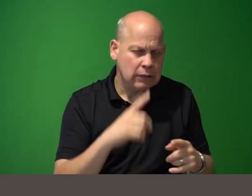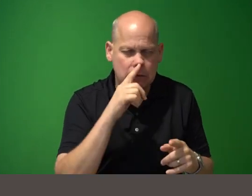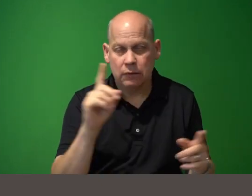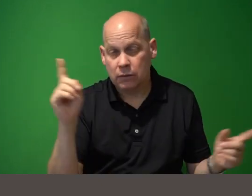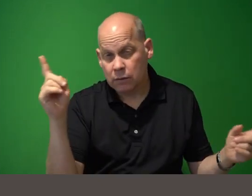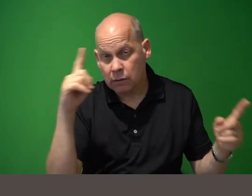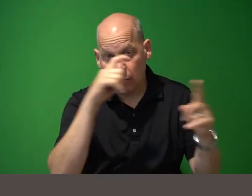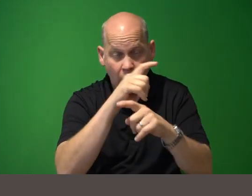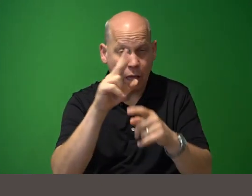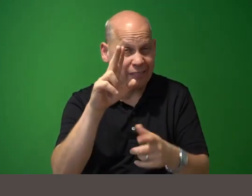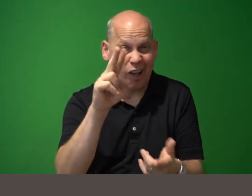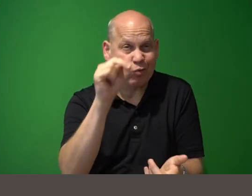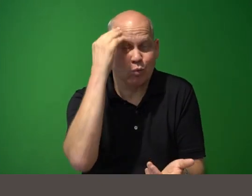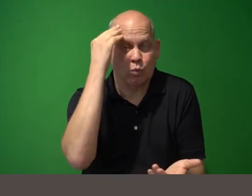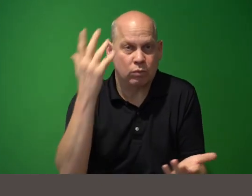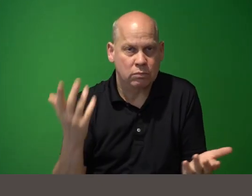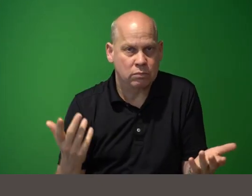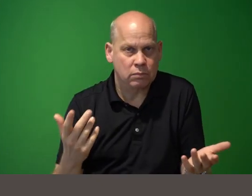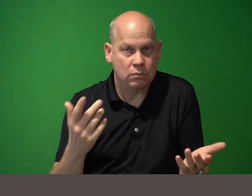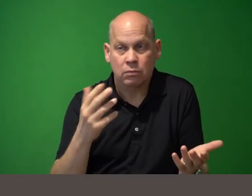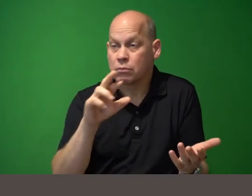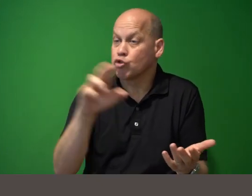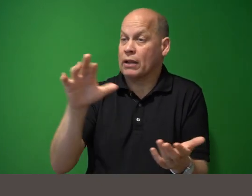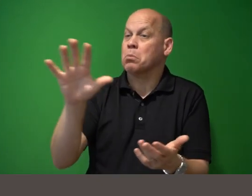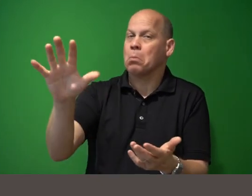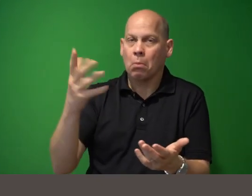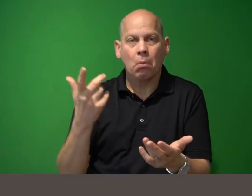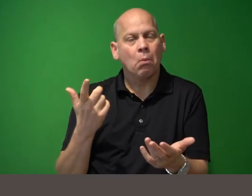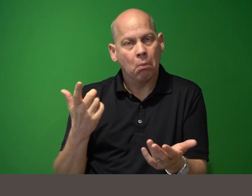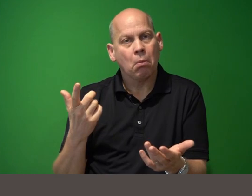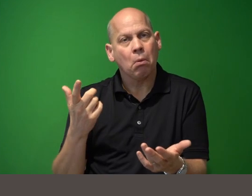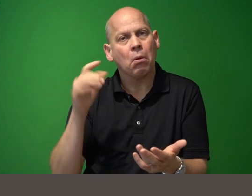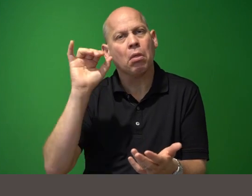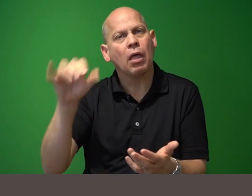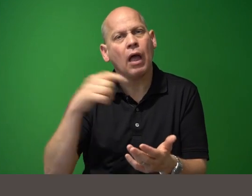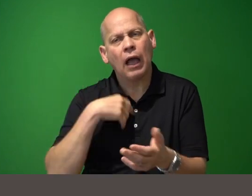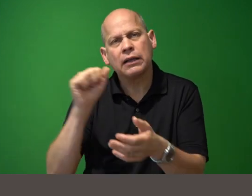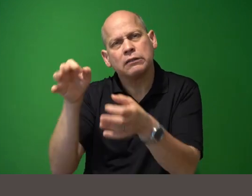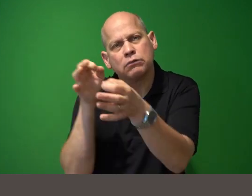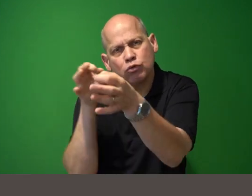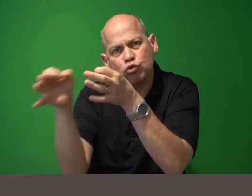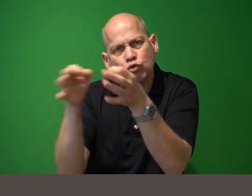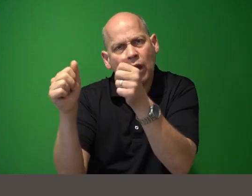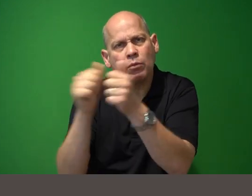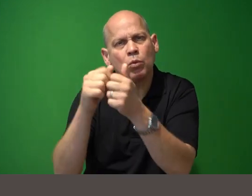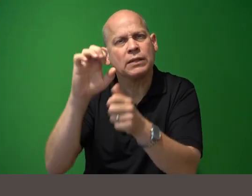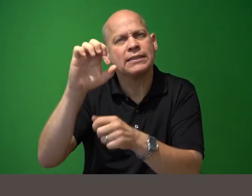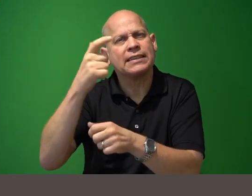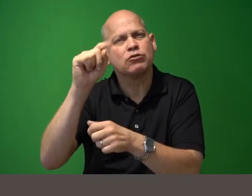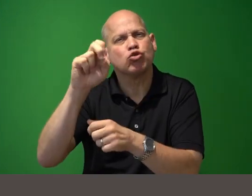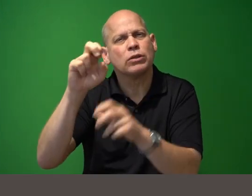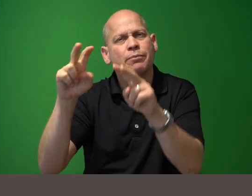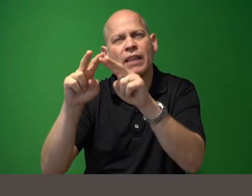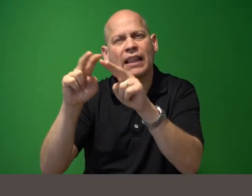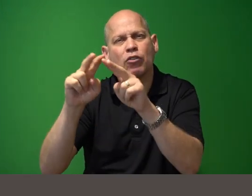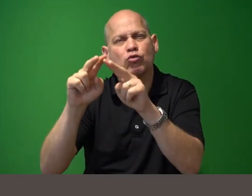and often unknown on the right hand, that can be described with an extreme value distribution.